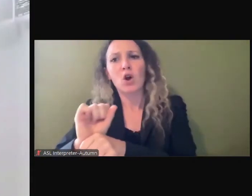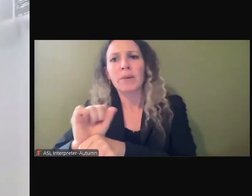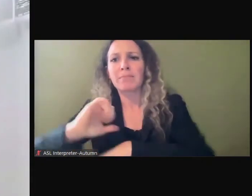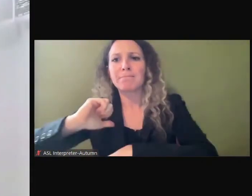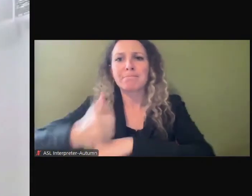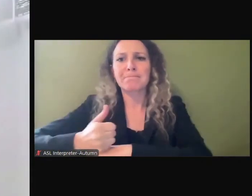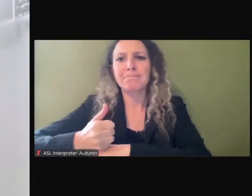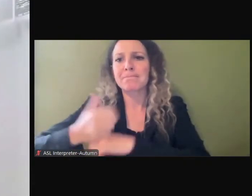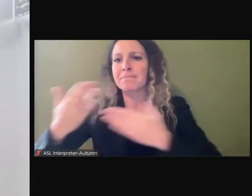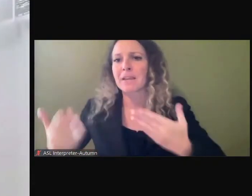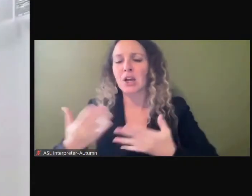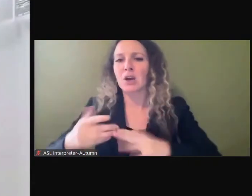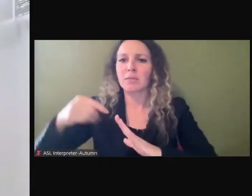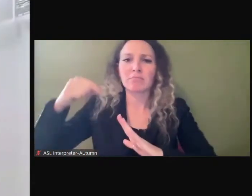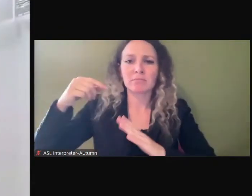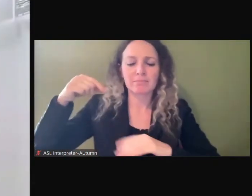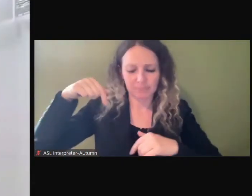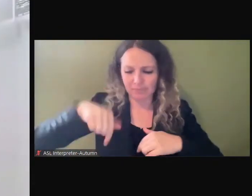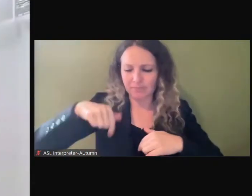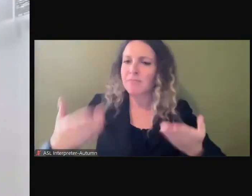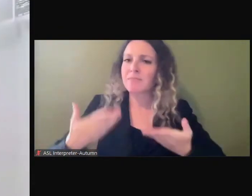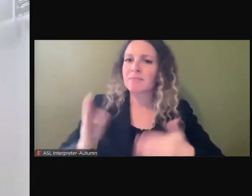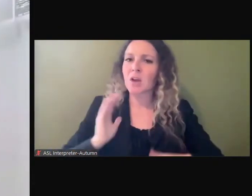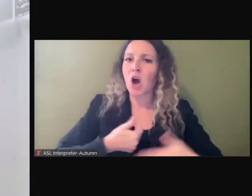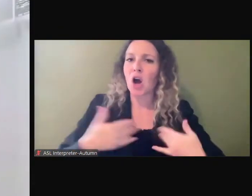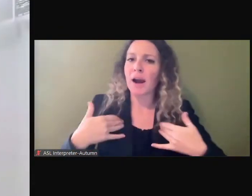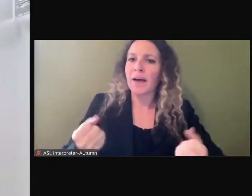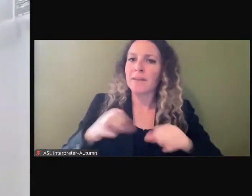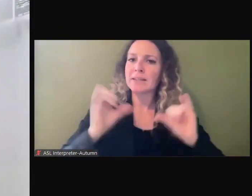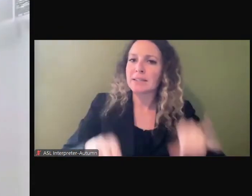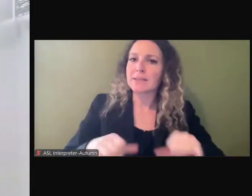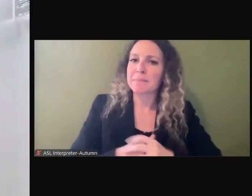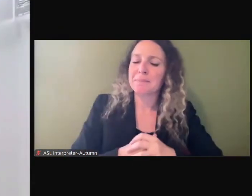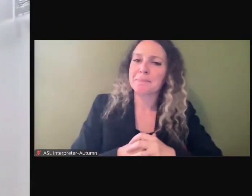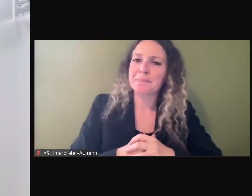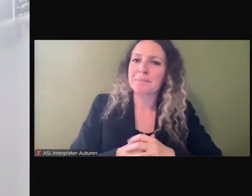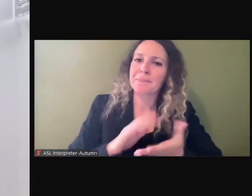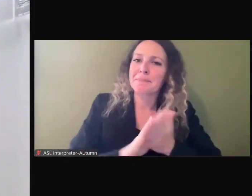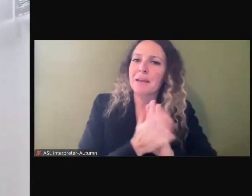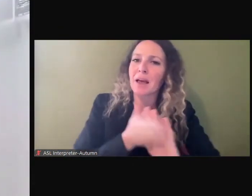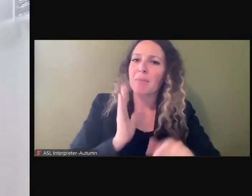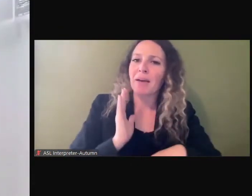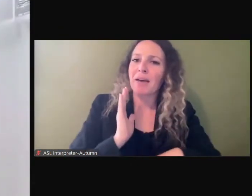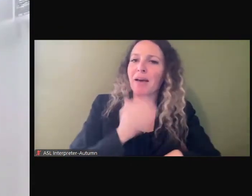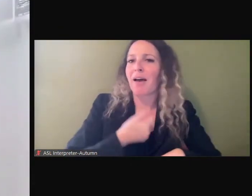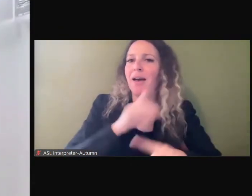permanent fixtures in our healthcare system. Again, allowing us to achieve our ATA mission